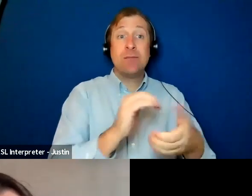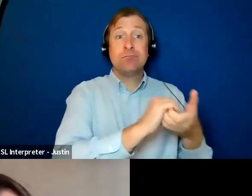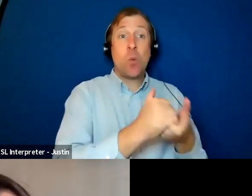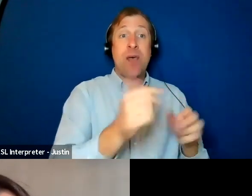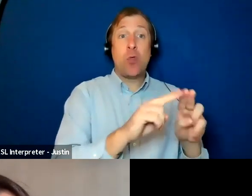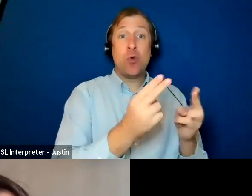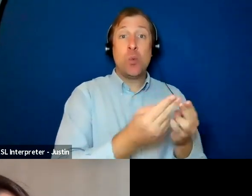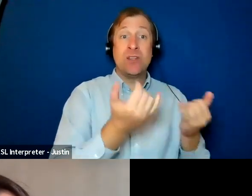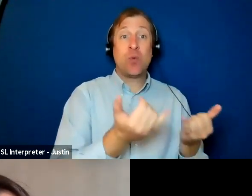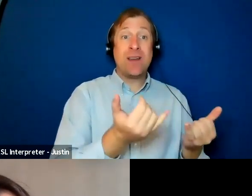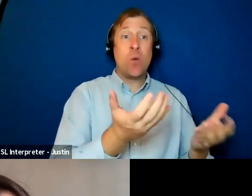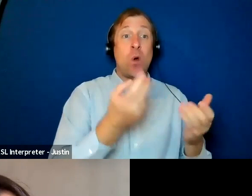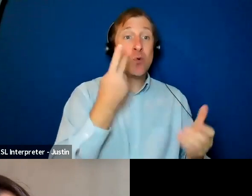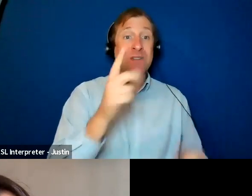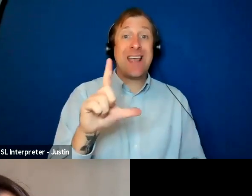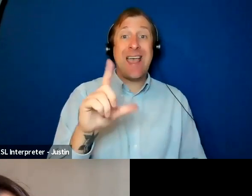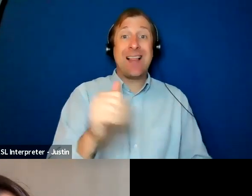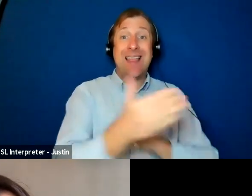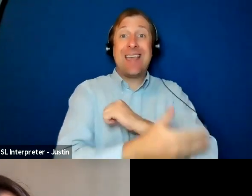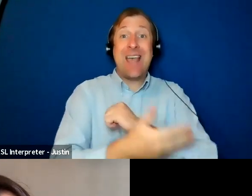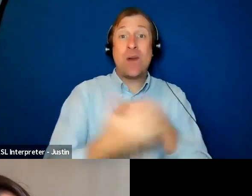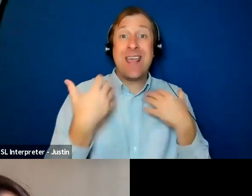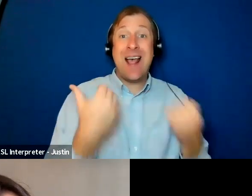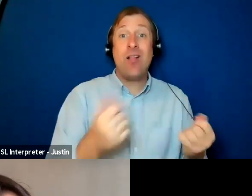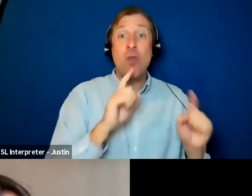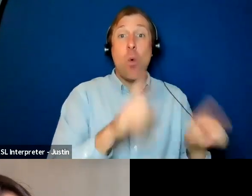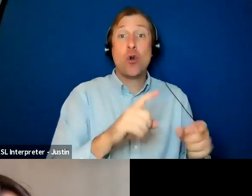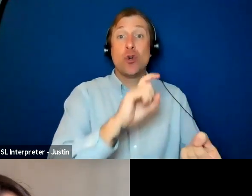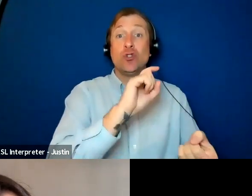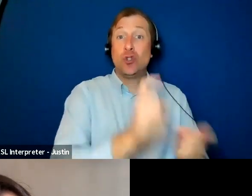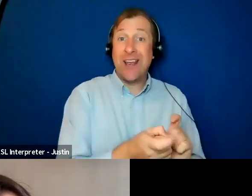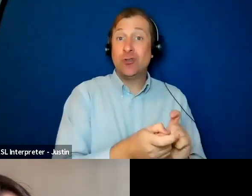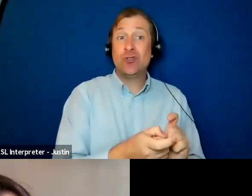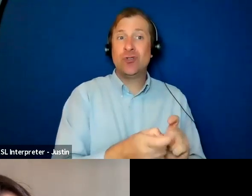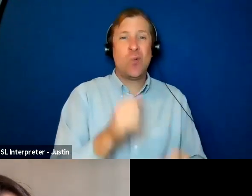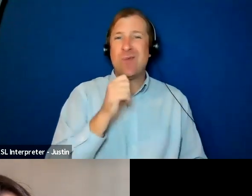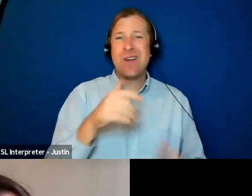We do want to see the LA County health order changed. We were not at all pleased with the fact that